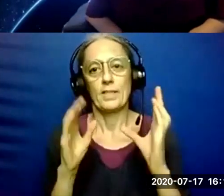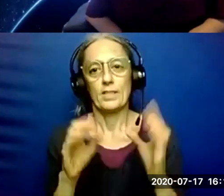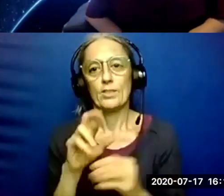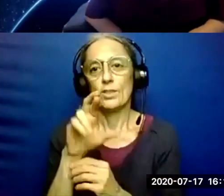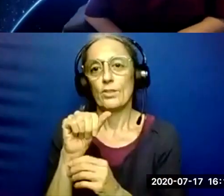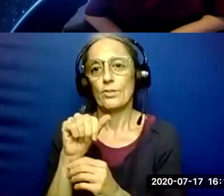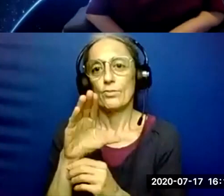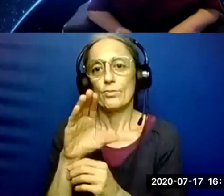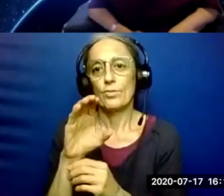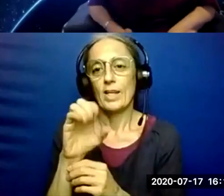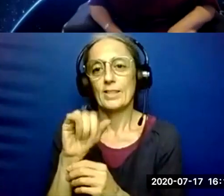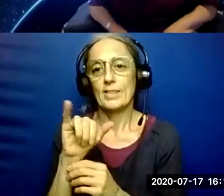States.